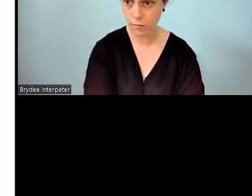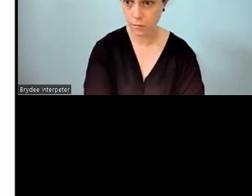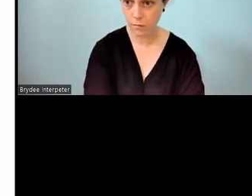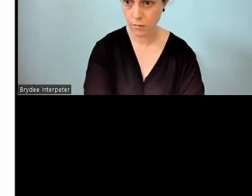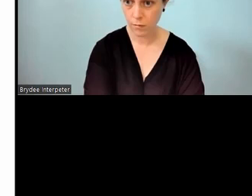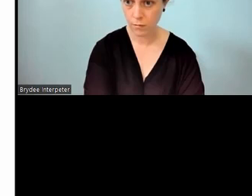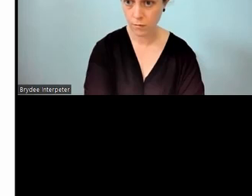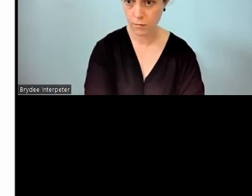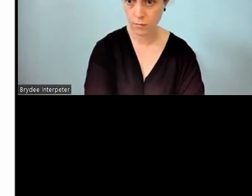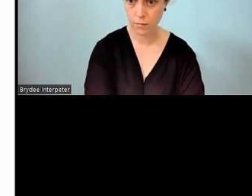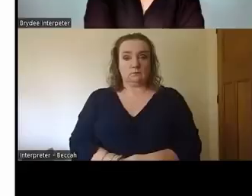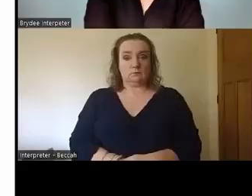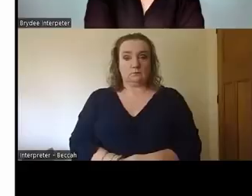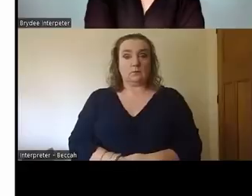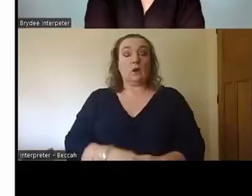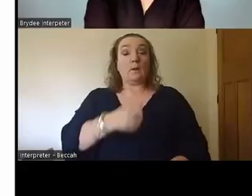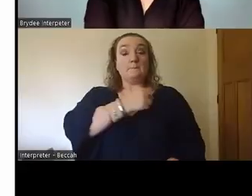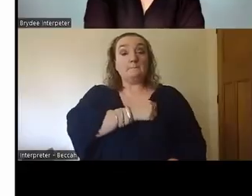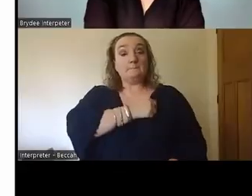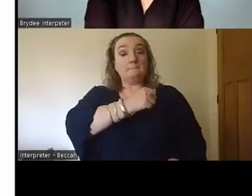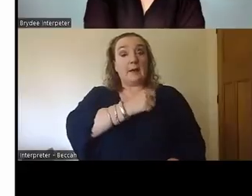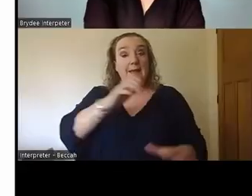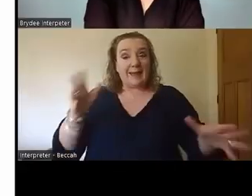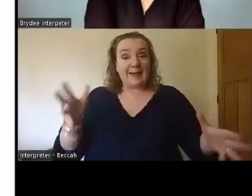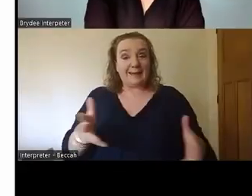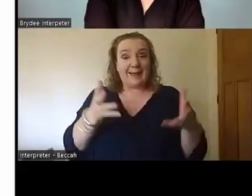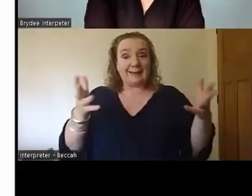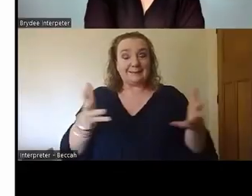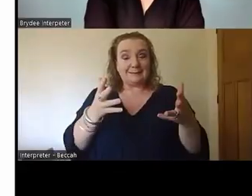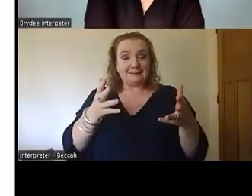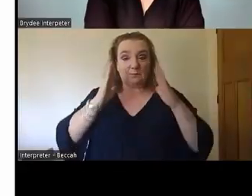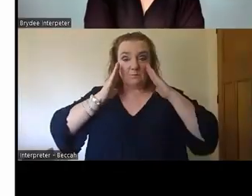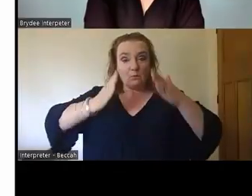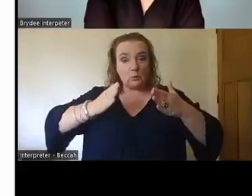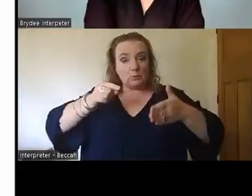are valued, are showcased, and highlighted, and focused on rather than the deficit sort of, you know,